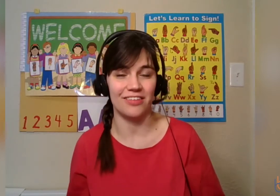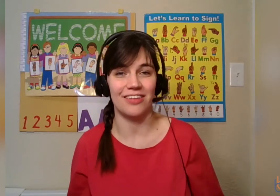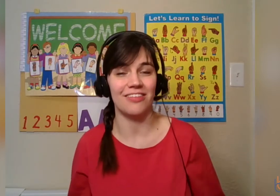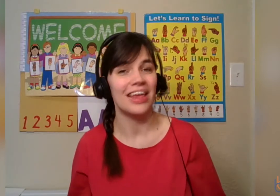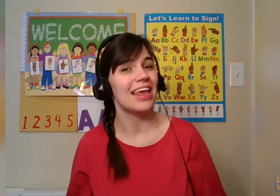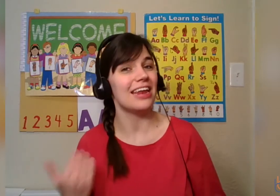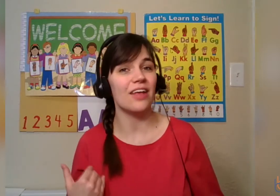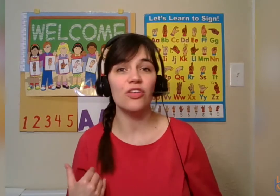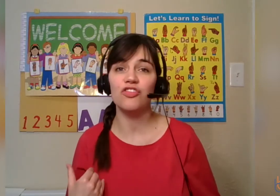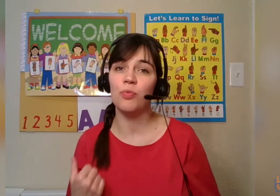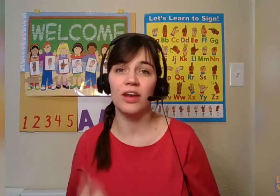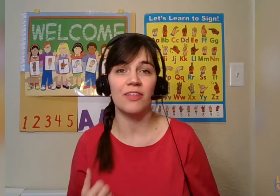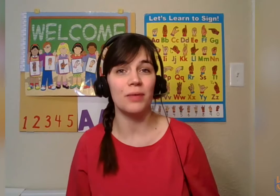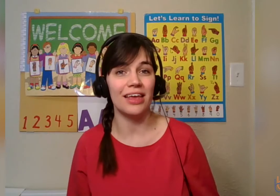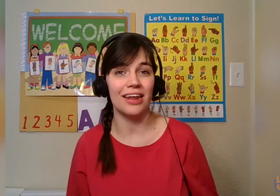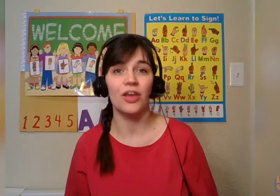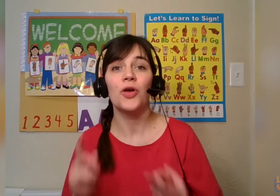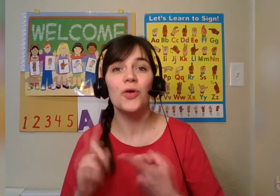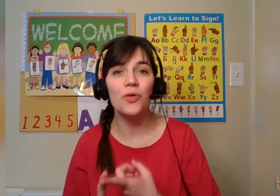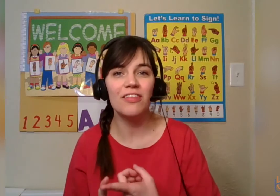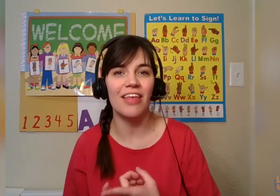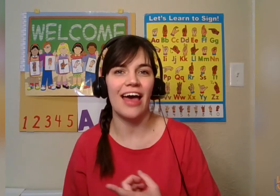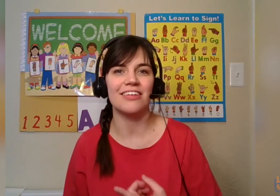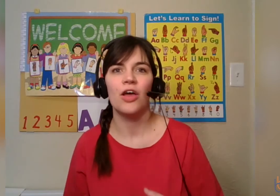sentence. In English, you put it at the beginning. "Who is that?"